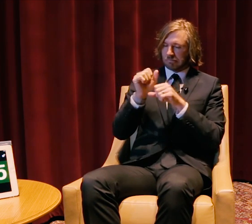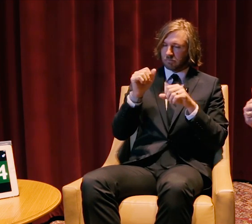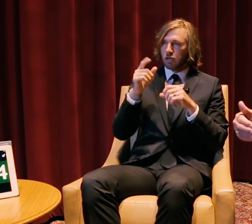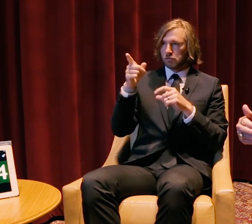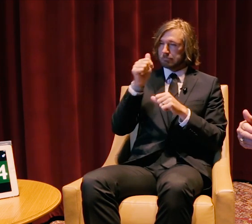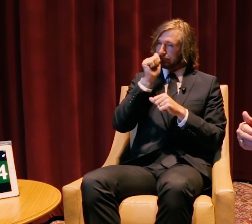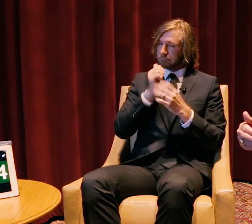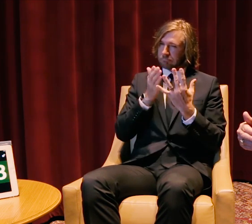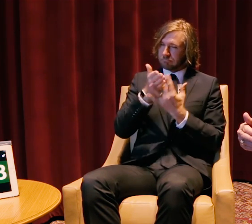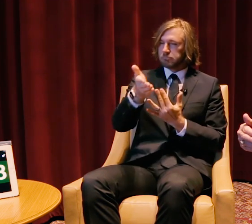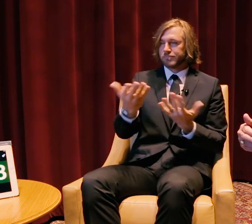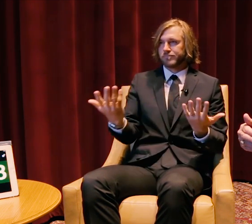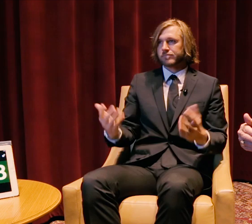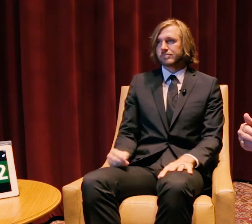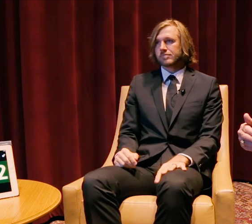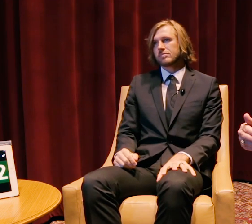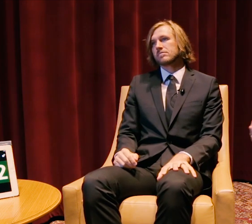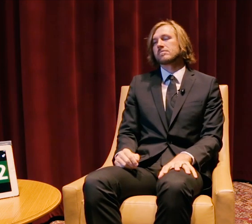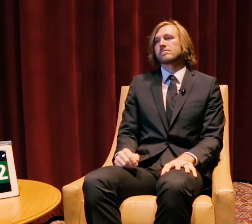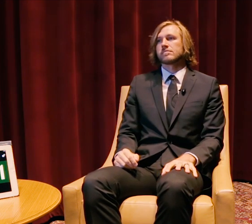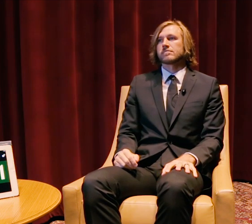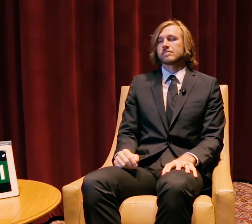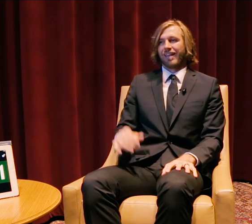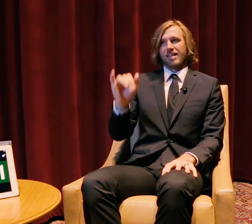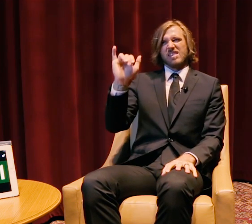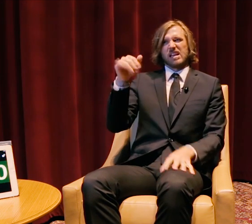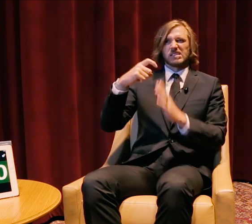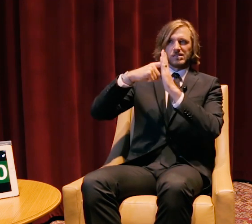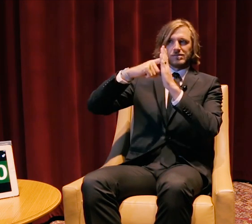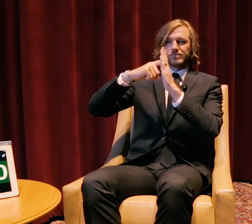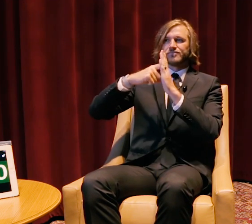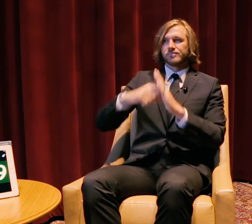and will stick with it. And that's really a key.